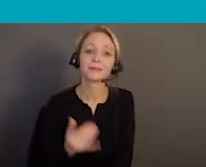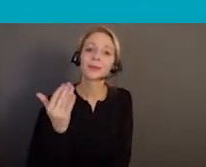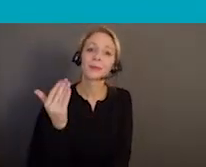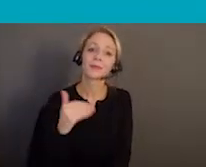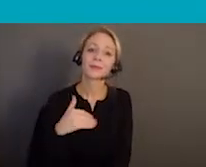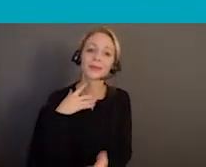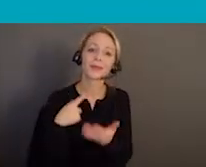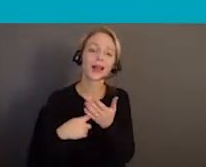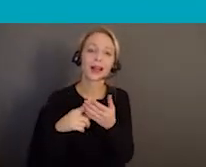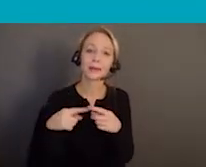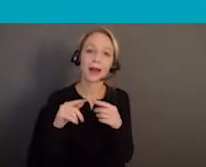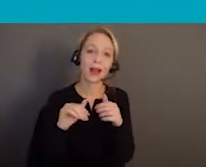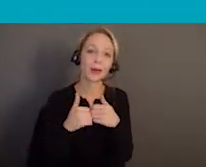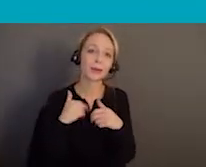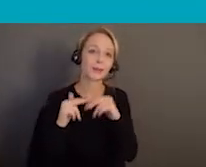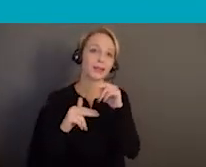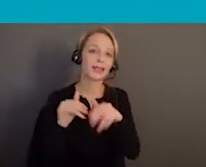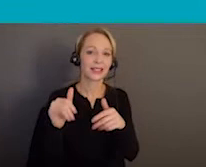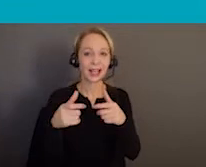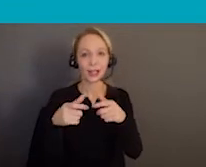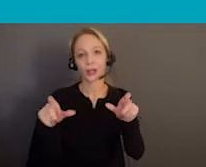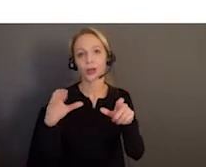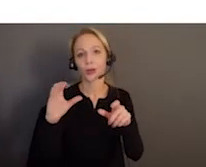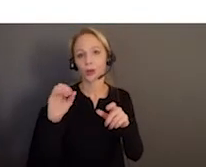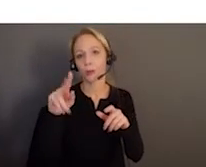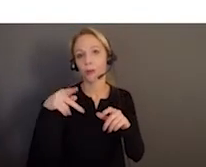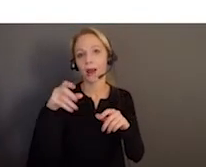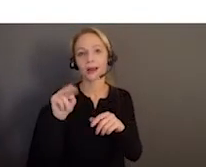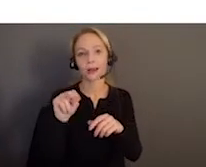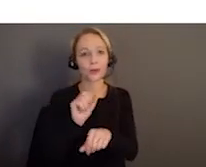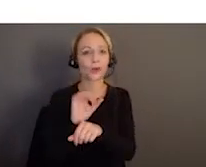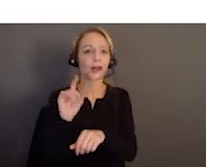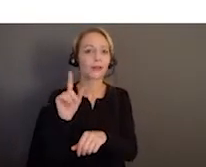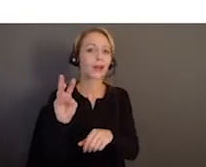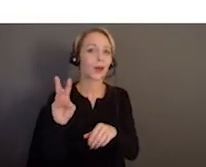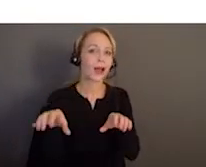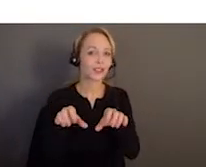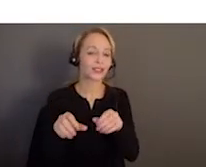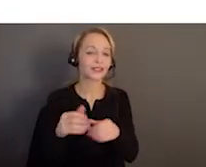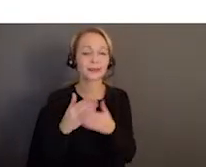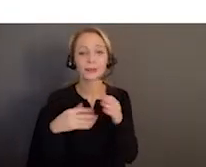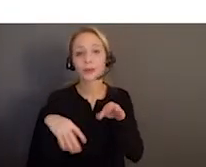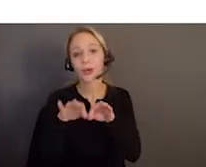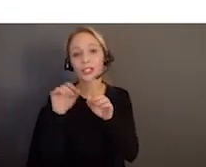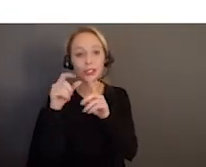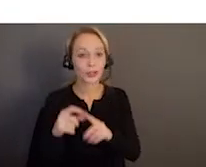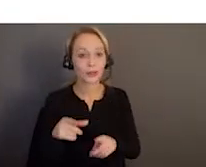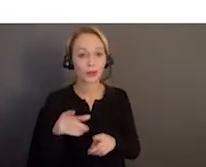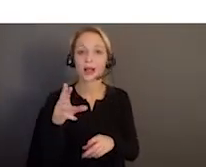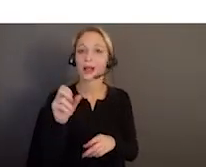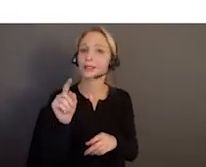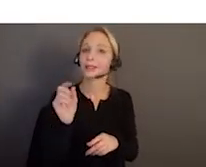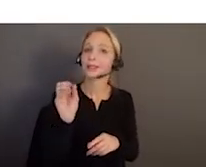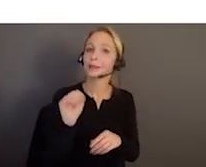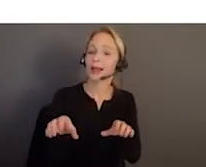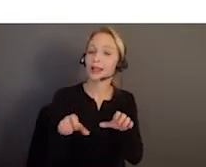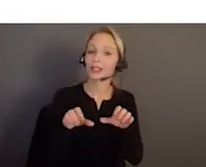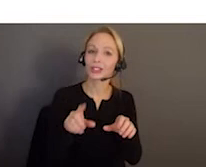NOW INTO HOW WE BUILD A COUPON WORK FLOW ACTION. SOME IMPORTANT TERMS, CUSTOM ACTION IS WHAT WE ARE